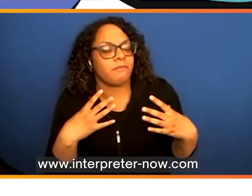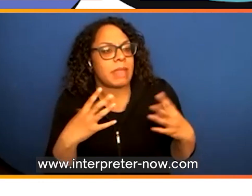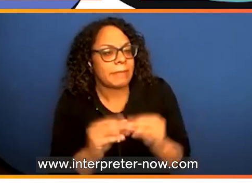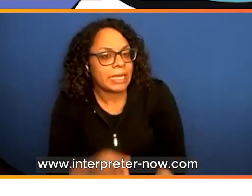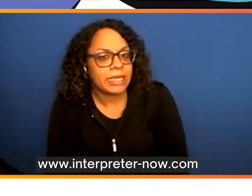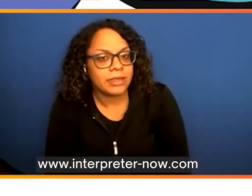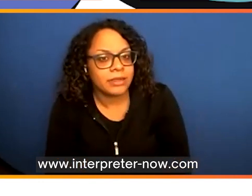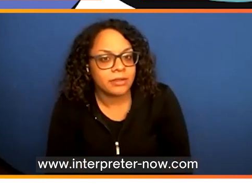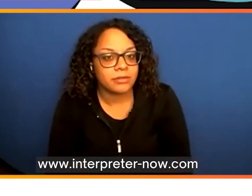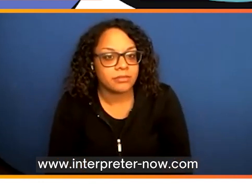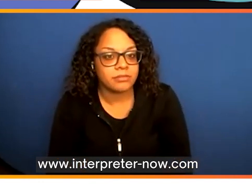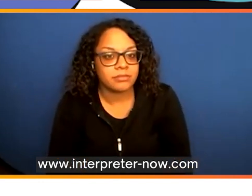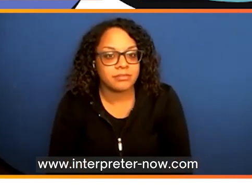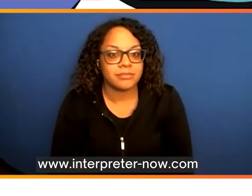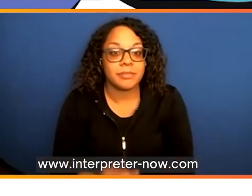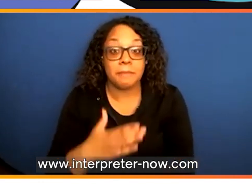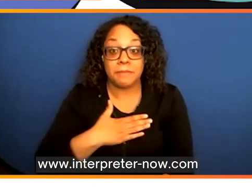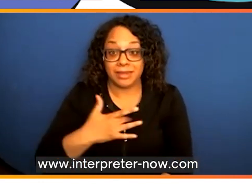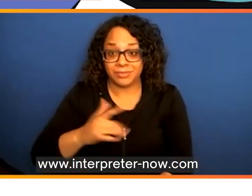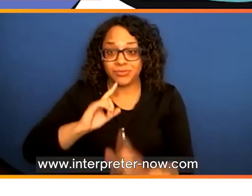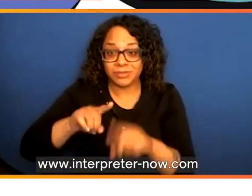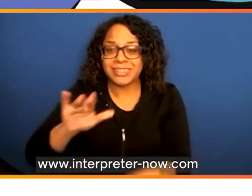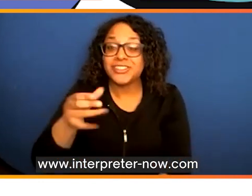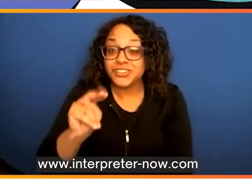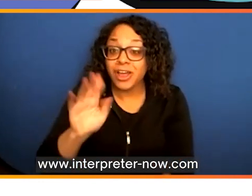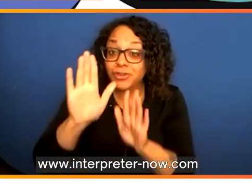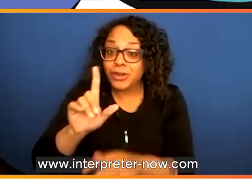response is, "Hey, John, that's a great question. You've never asked me who takes care of my